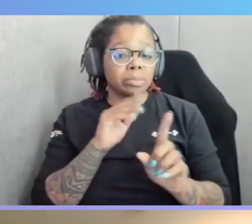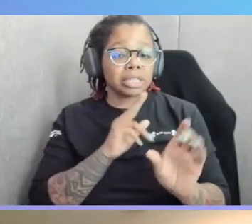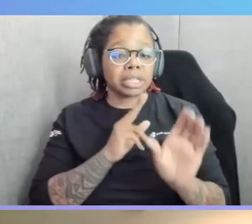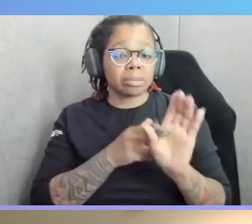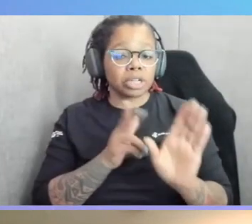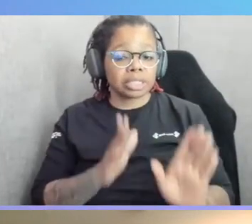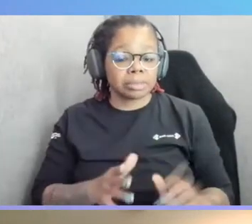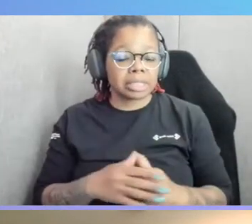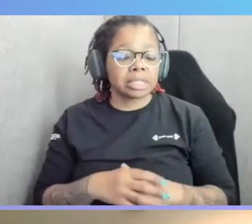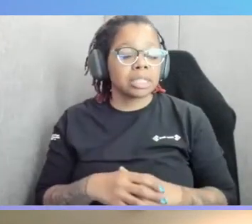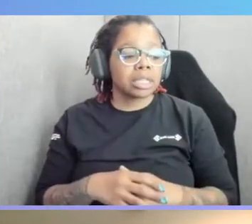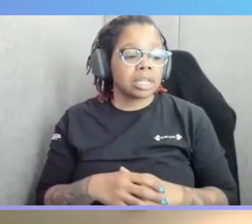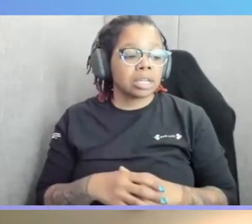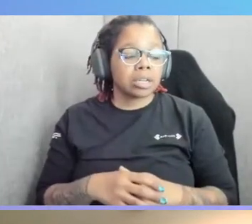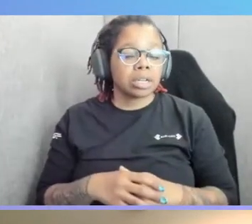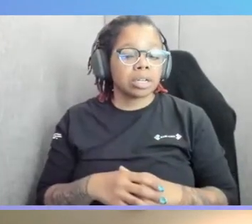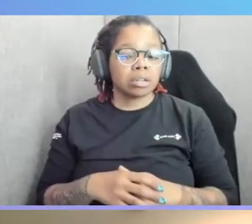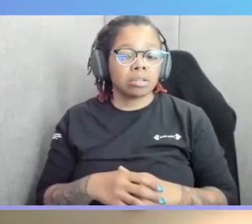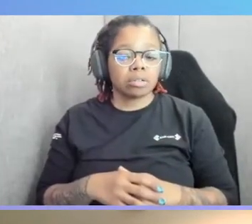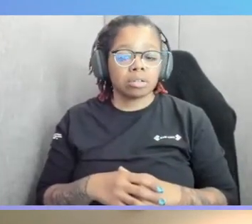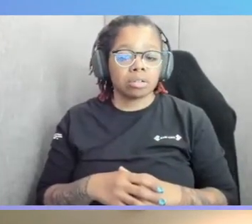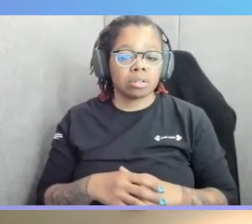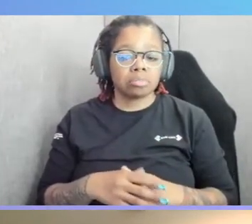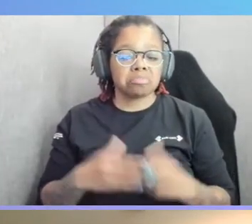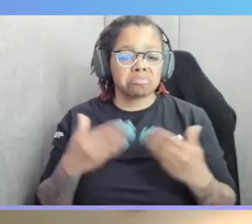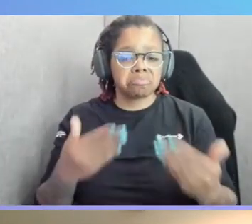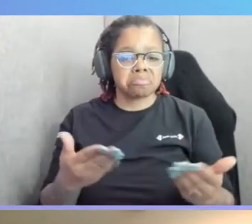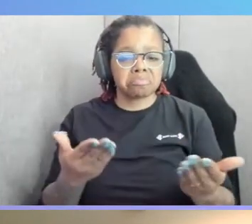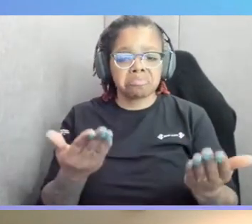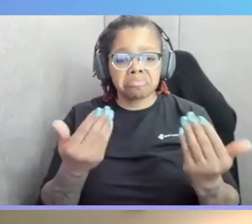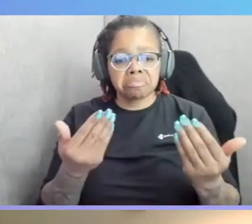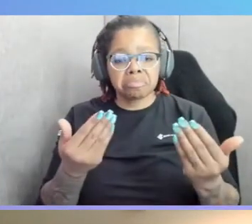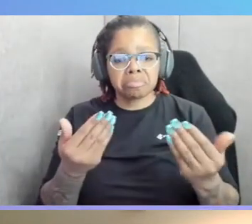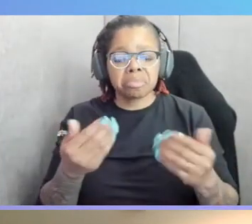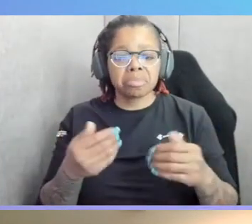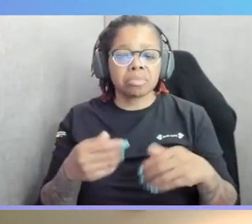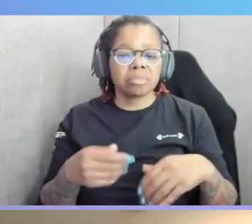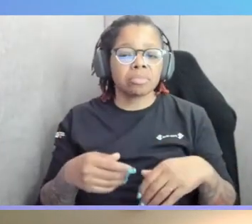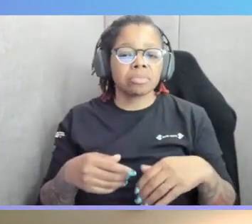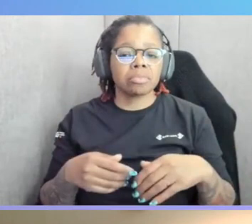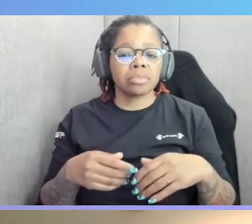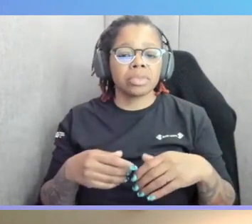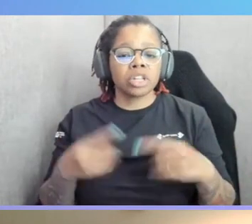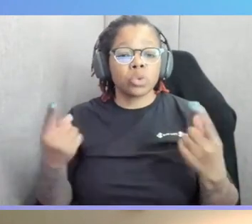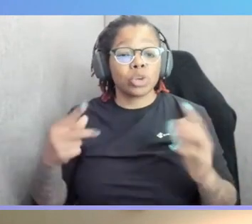to tell us what what? After reading the description, we